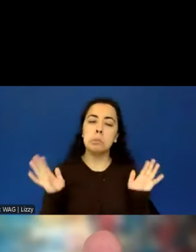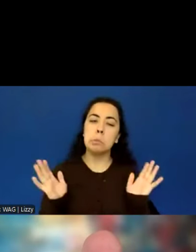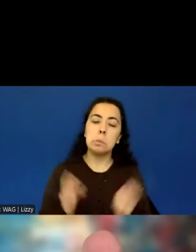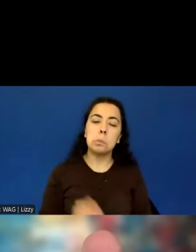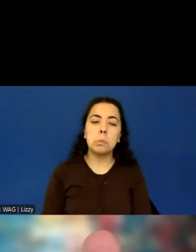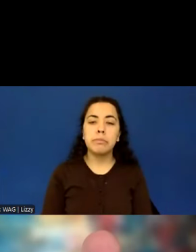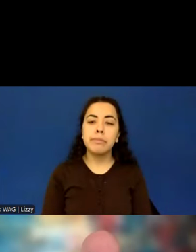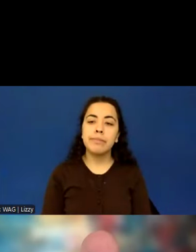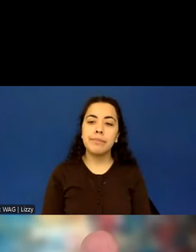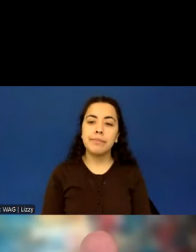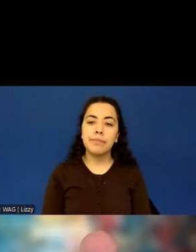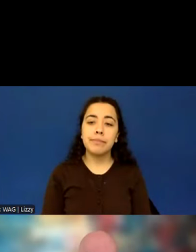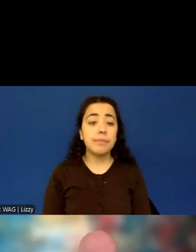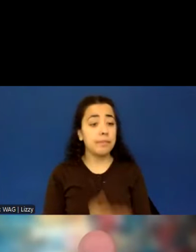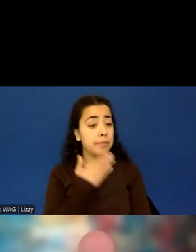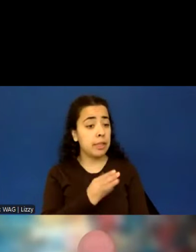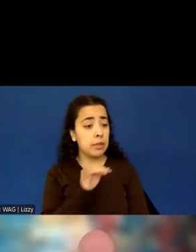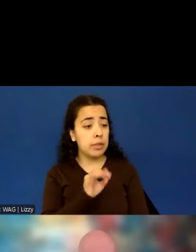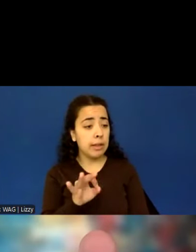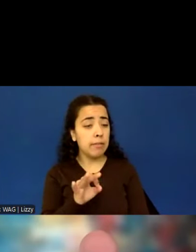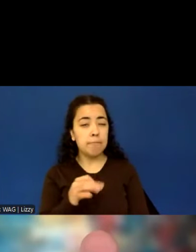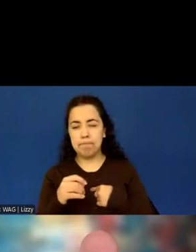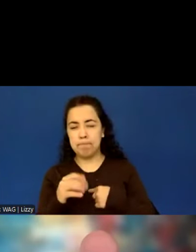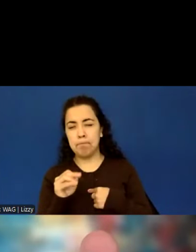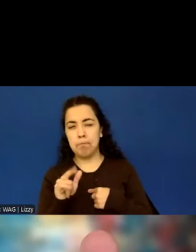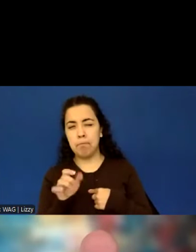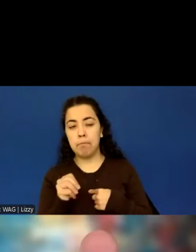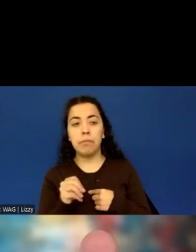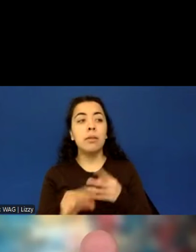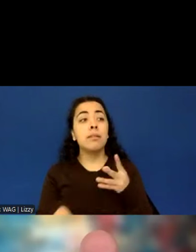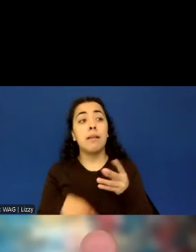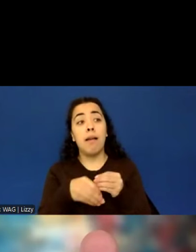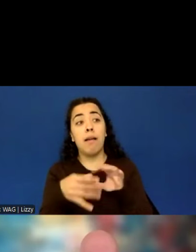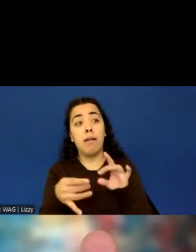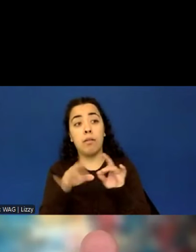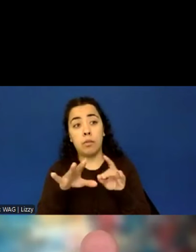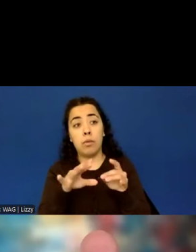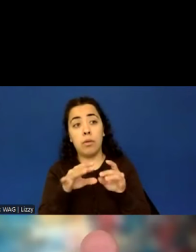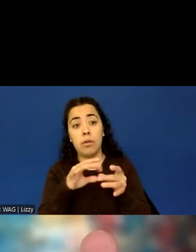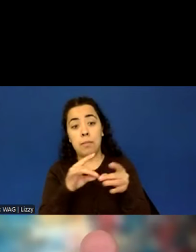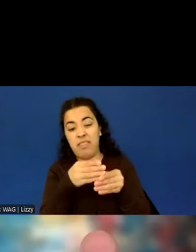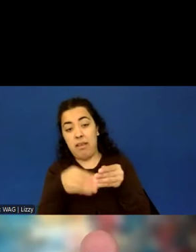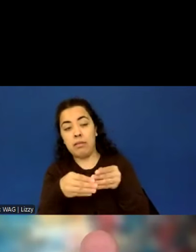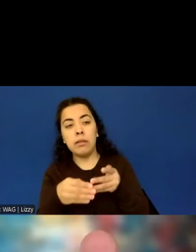Jeff. And to add on what you were saying at the end, there was another question